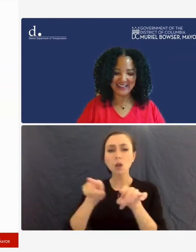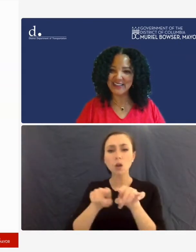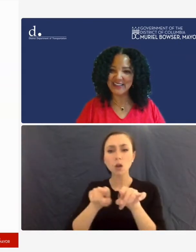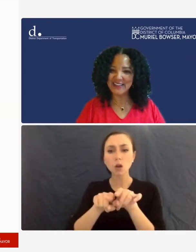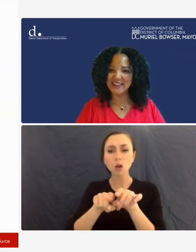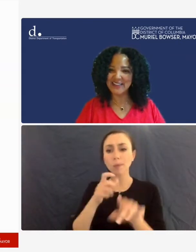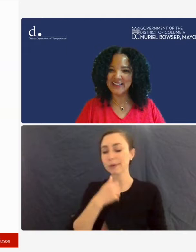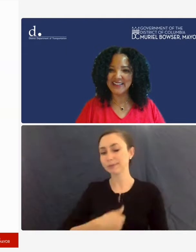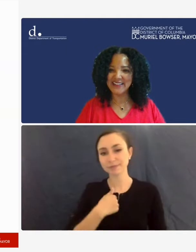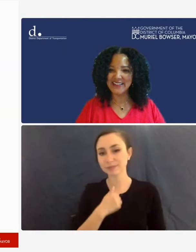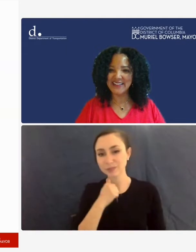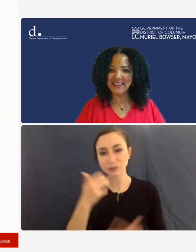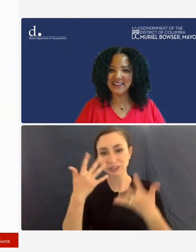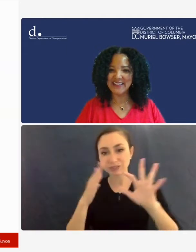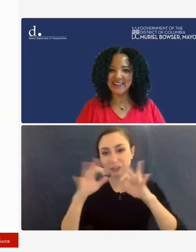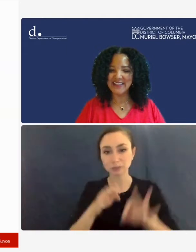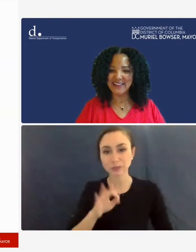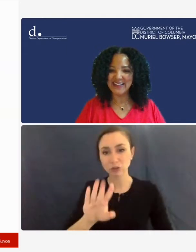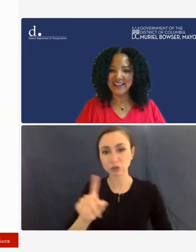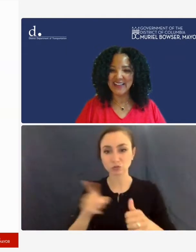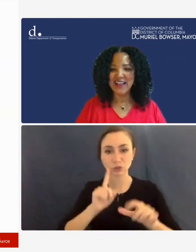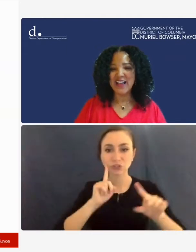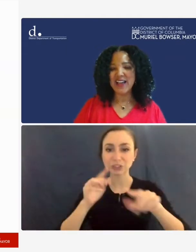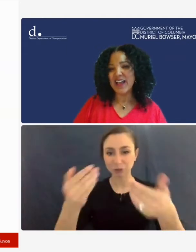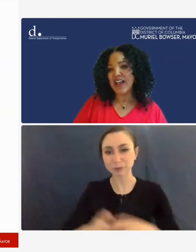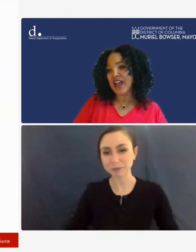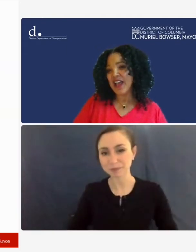didn't finish the the answer for for that question we have another question coming up